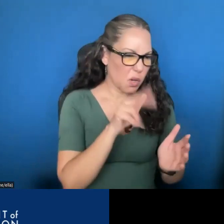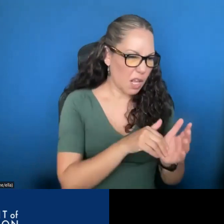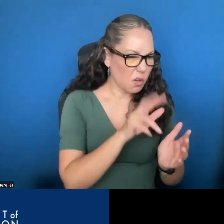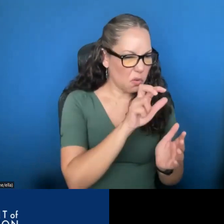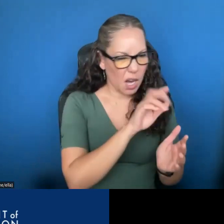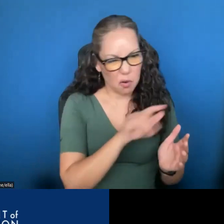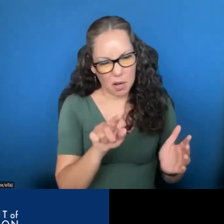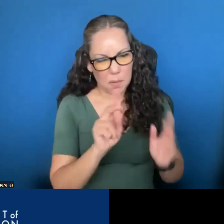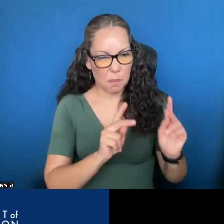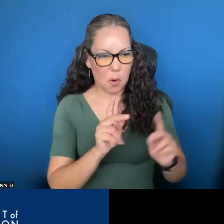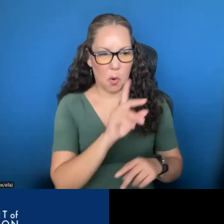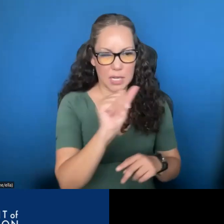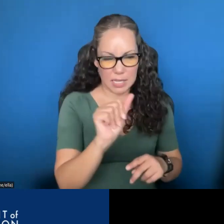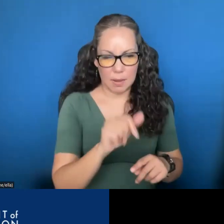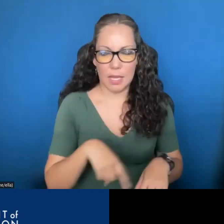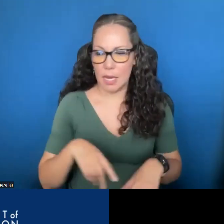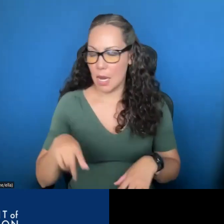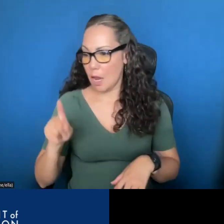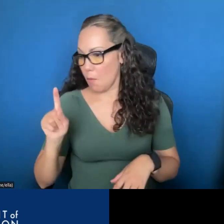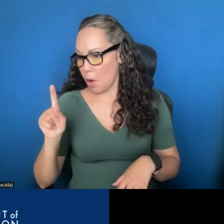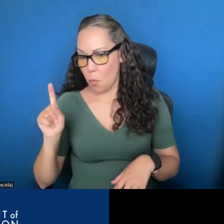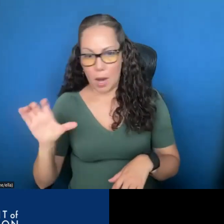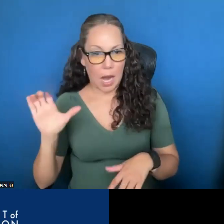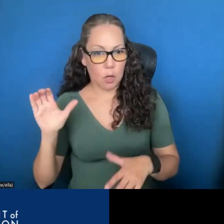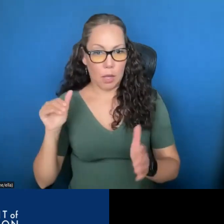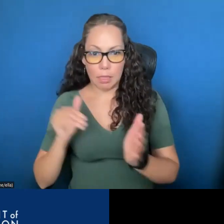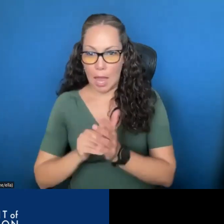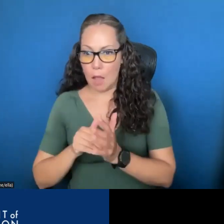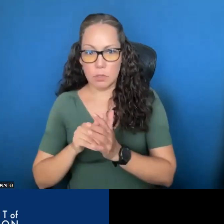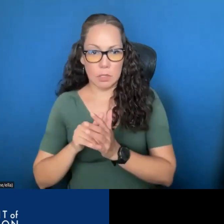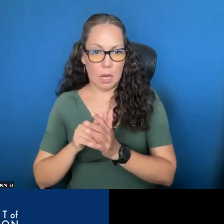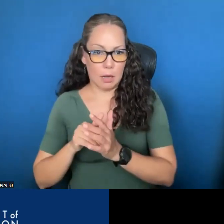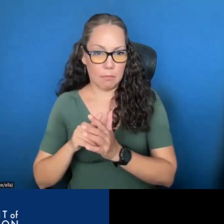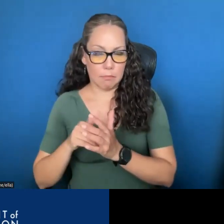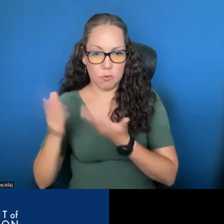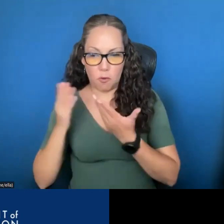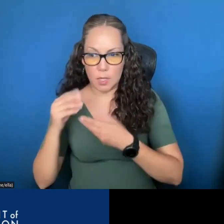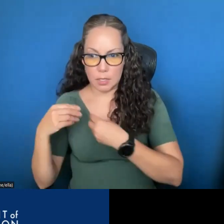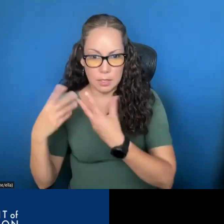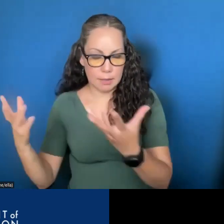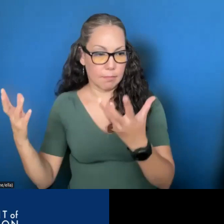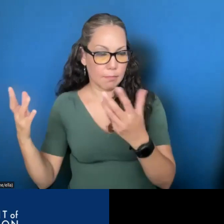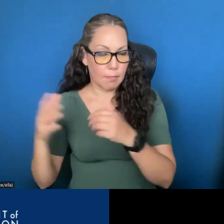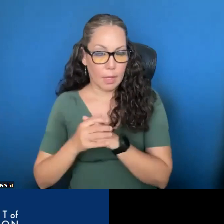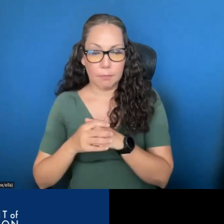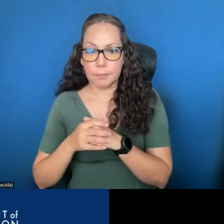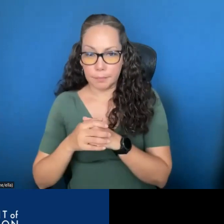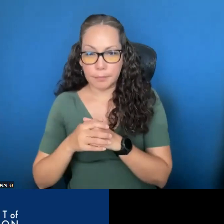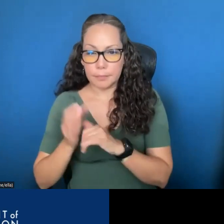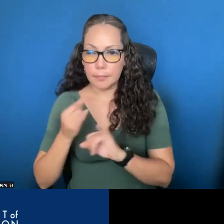with over 13,000 uh services in addition to those Direct Services the independent living centers